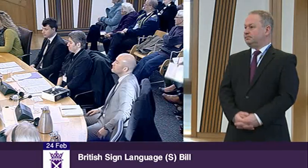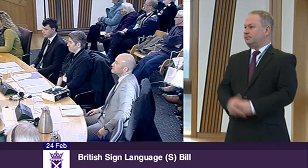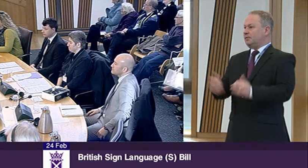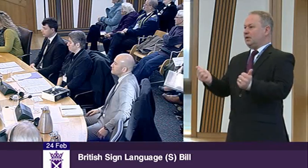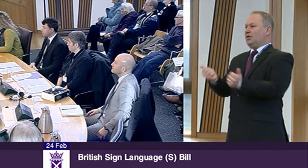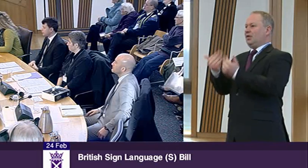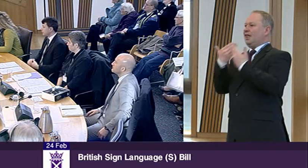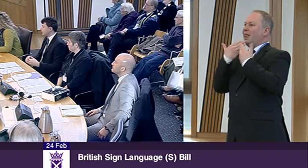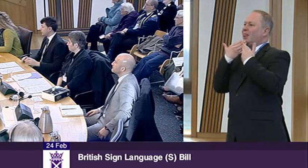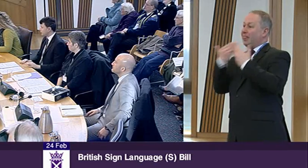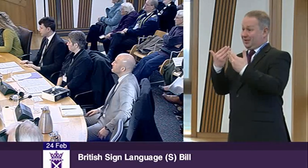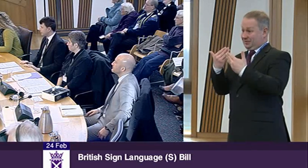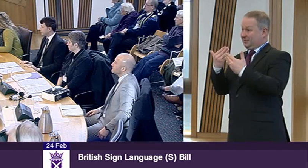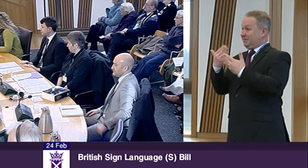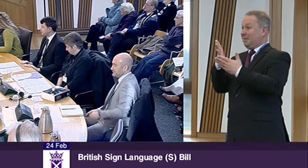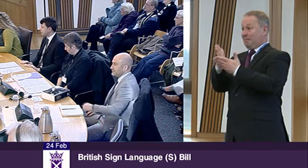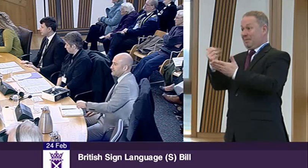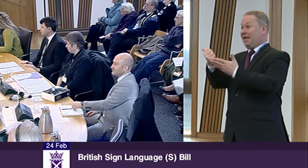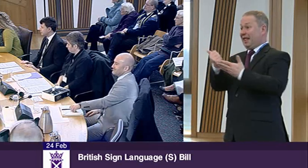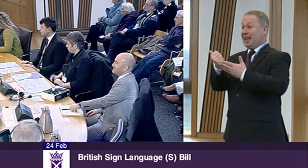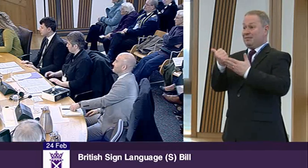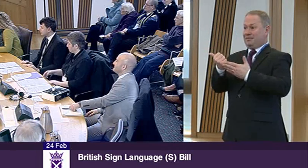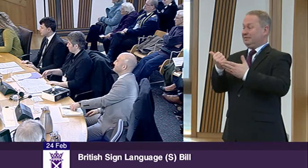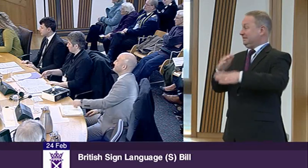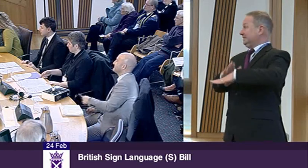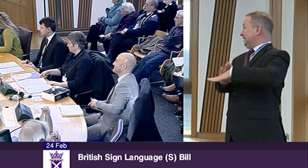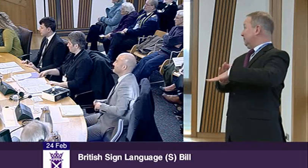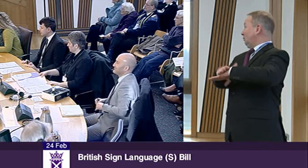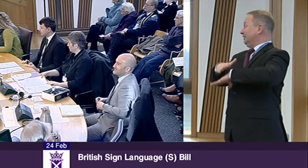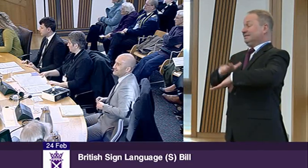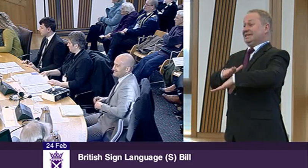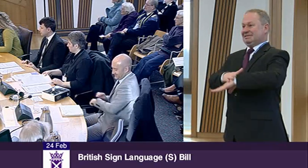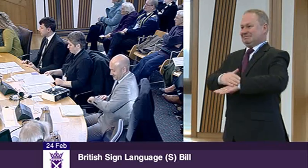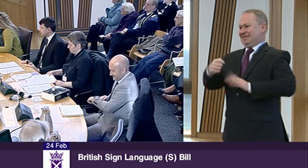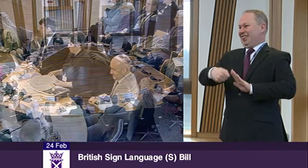The Convener: Thank you. That has been very helpful. We have gone a little bit over time,